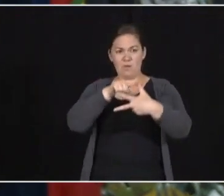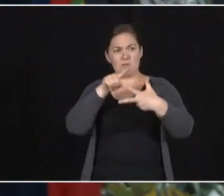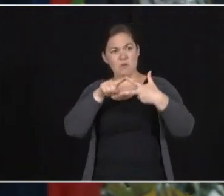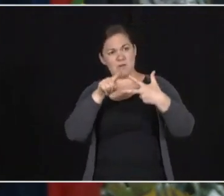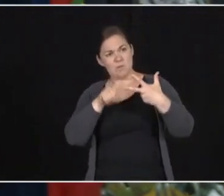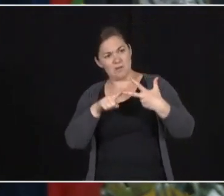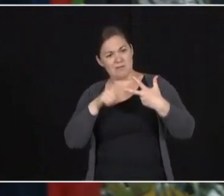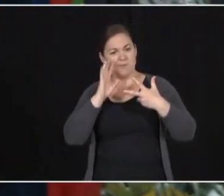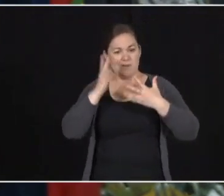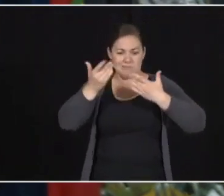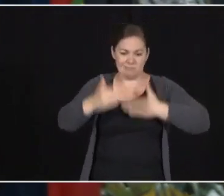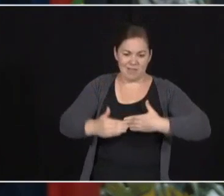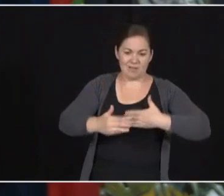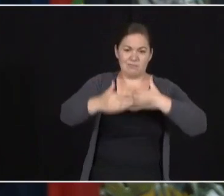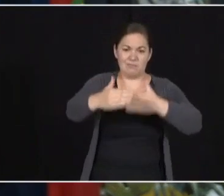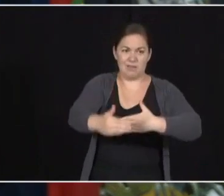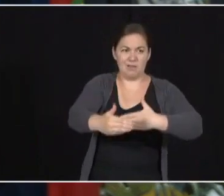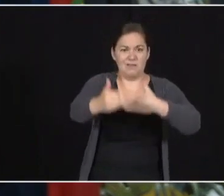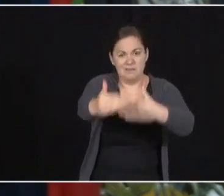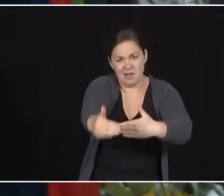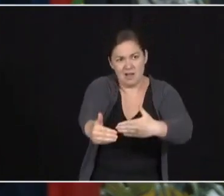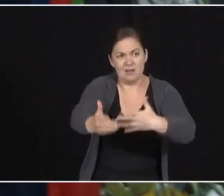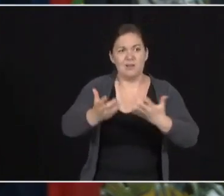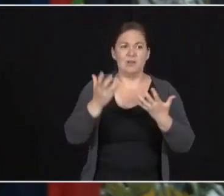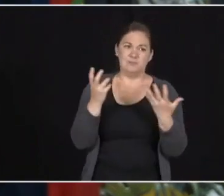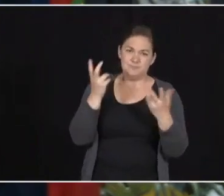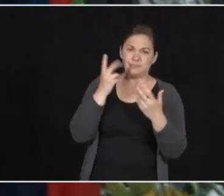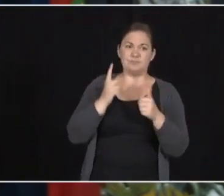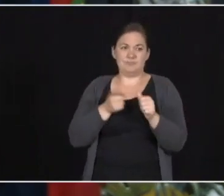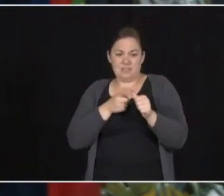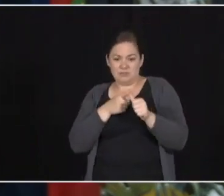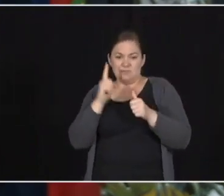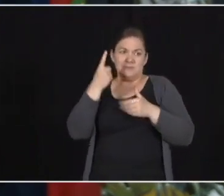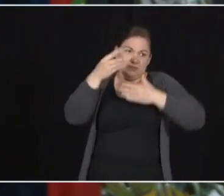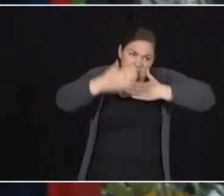Making sure we take care of the immediate need of these homes right now.